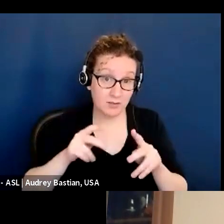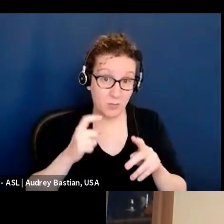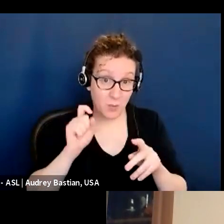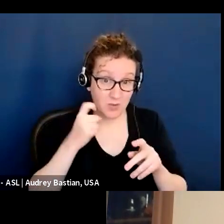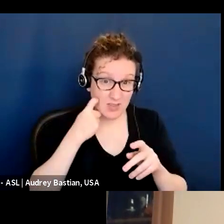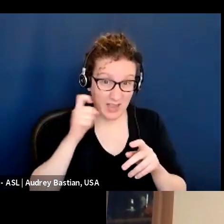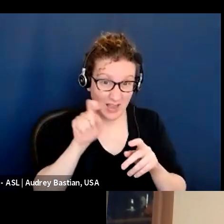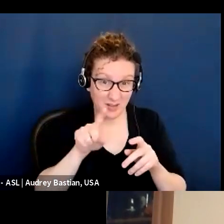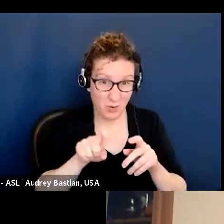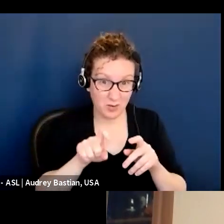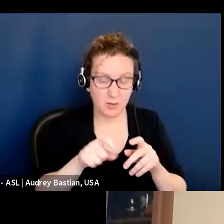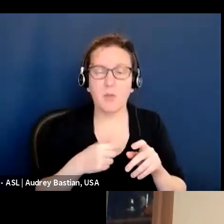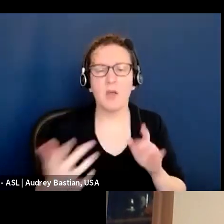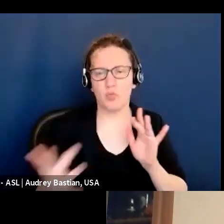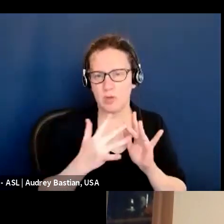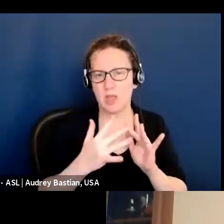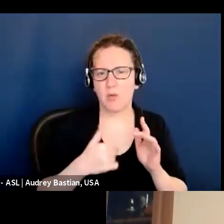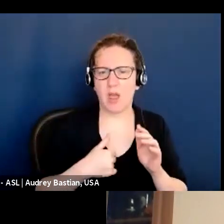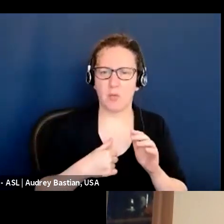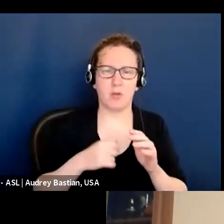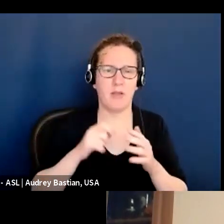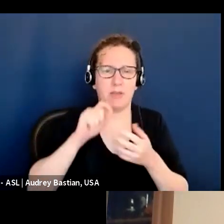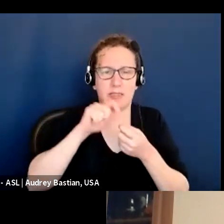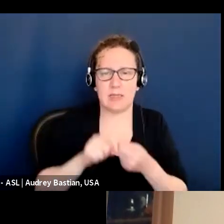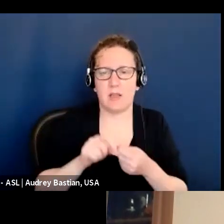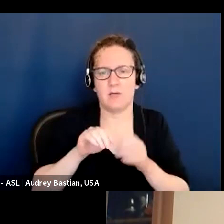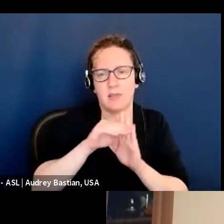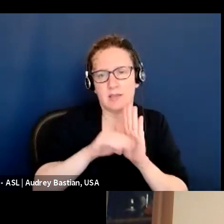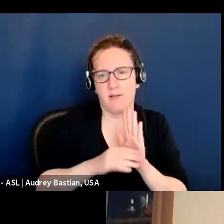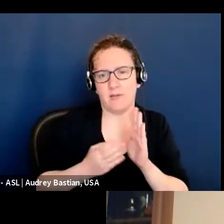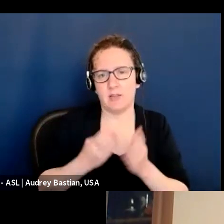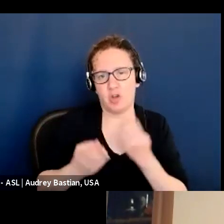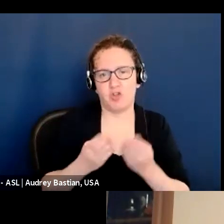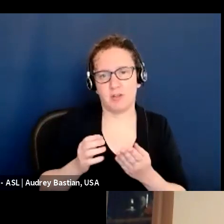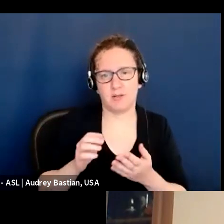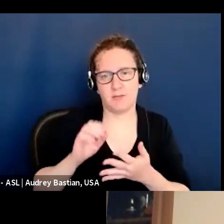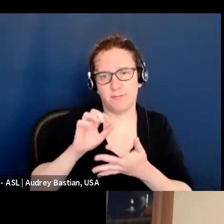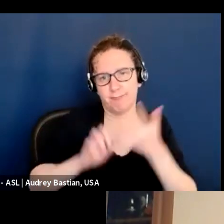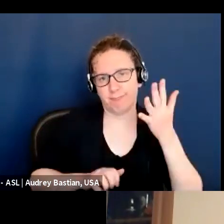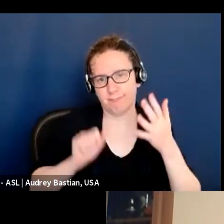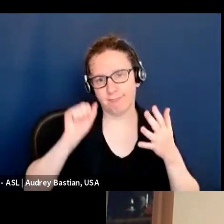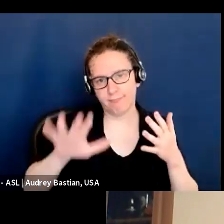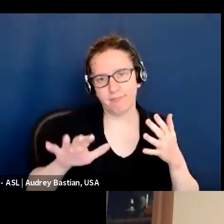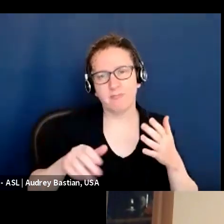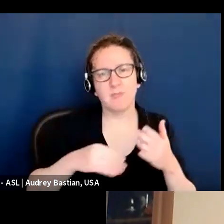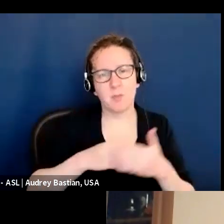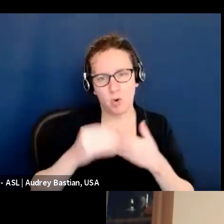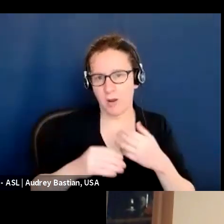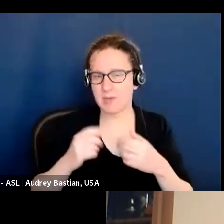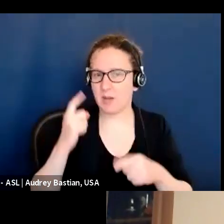And I can send you this list of suggestions and things that the program did right with respect to